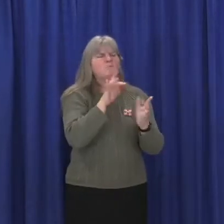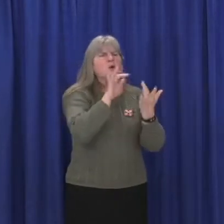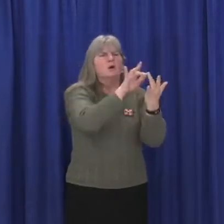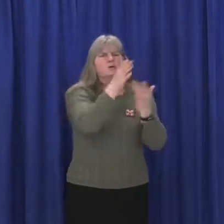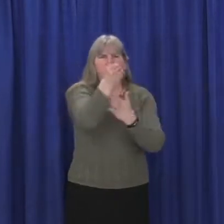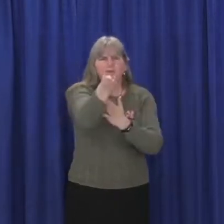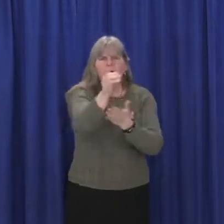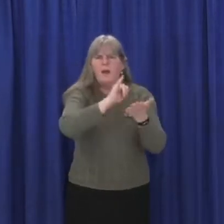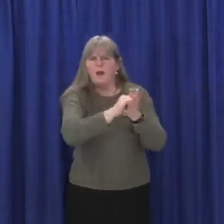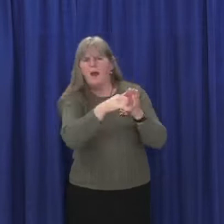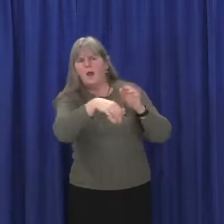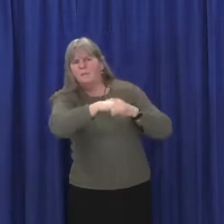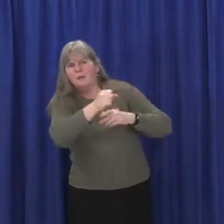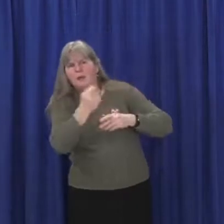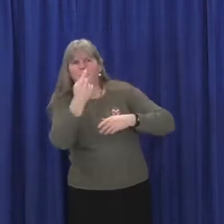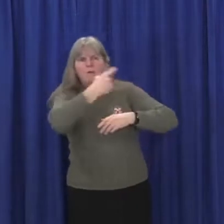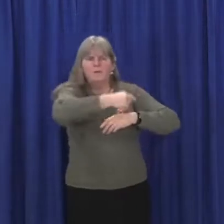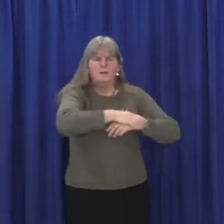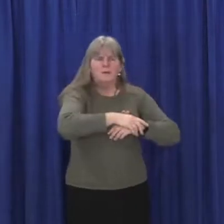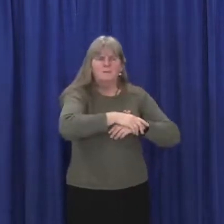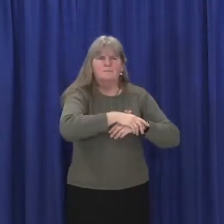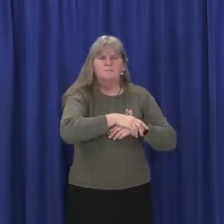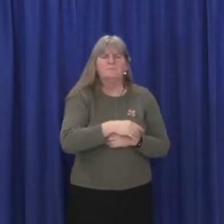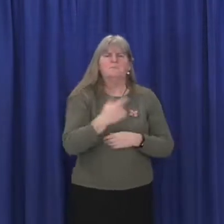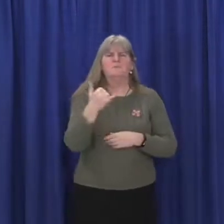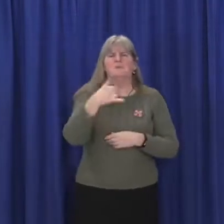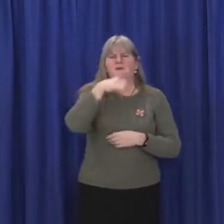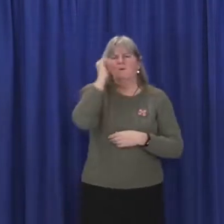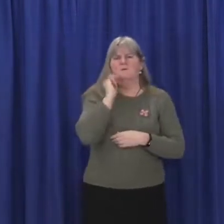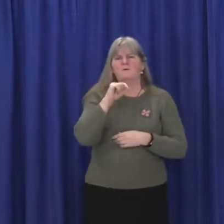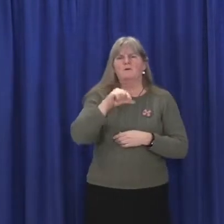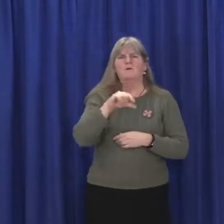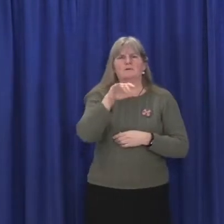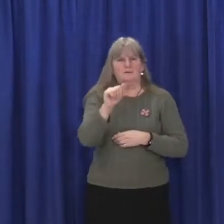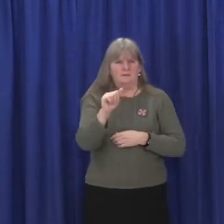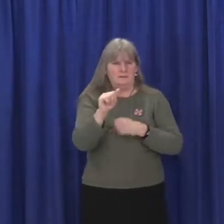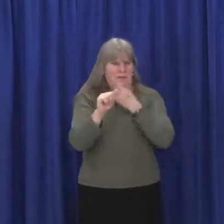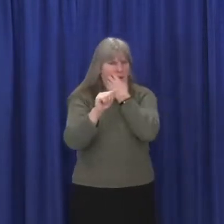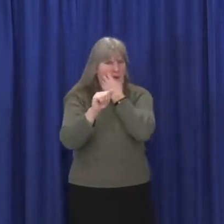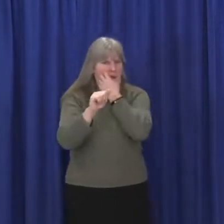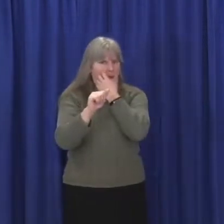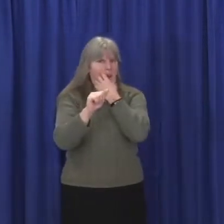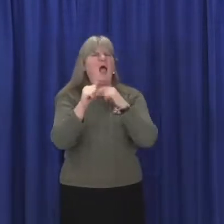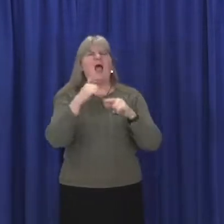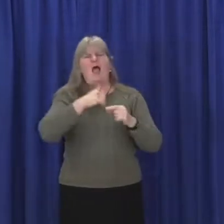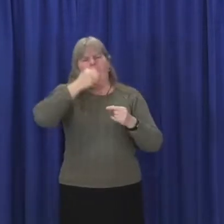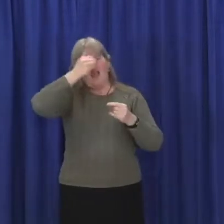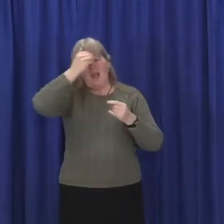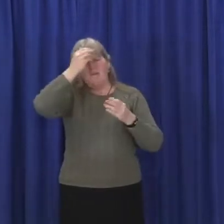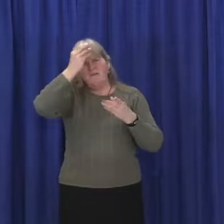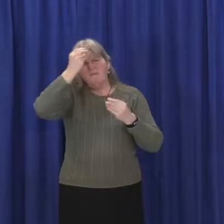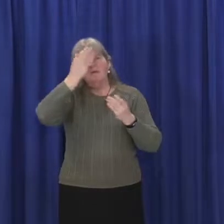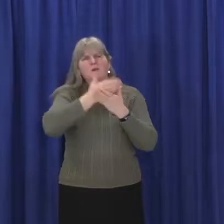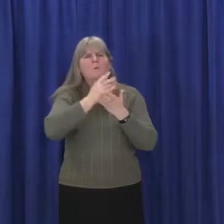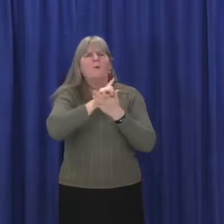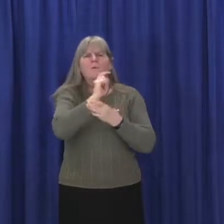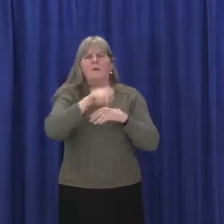Yukon.ca will list all of the places and times for people in the communities to pick up an at home rapid test.